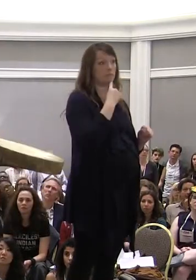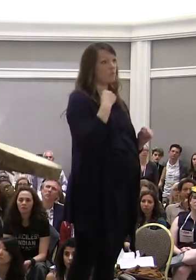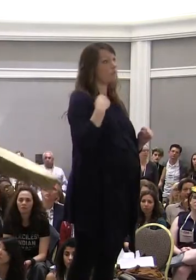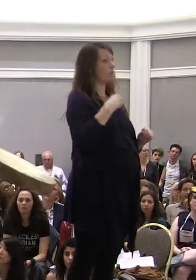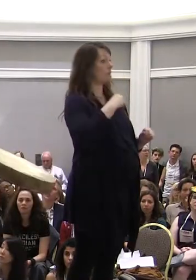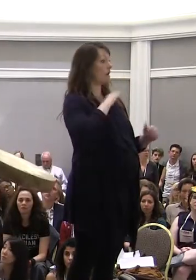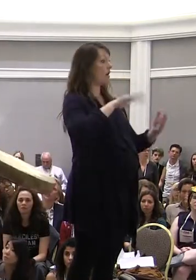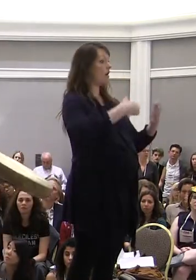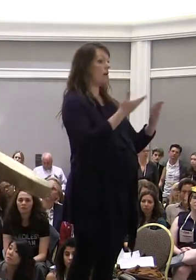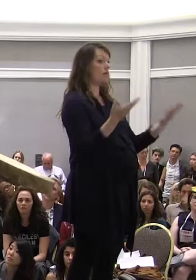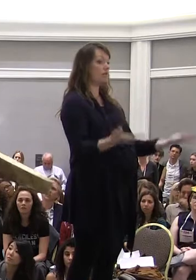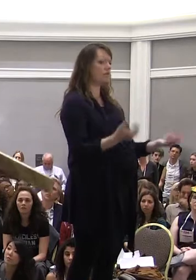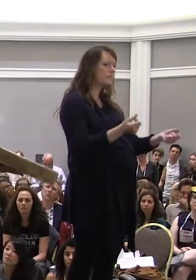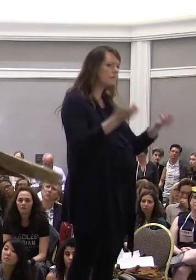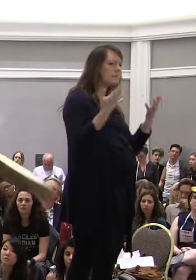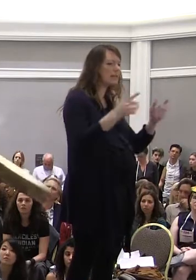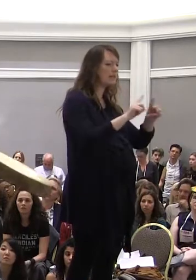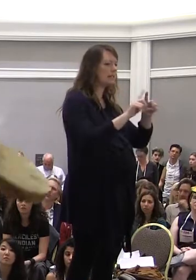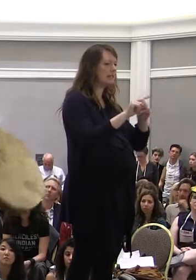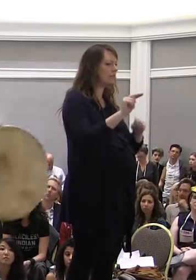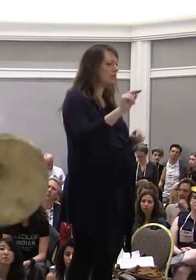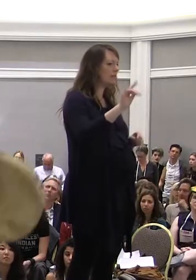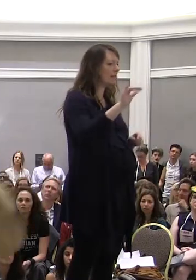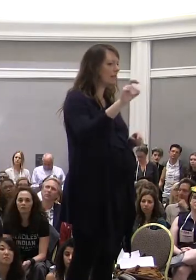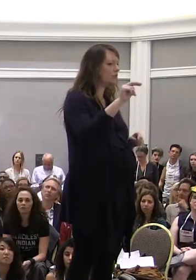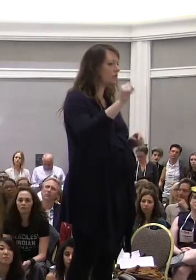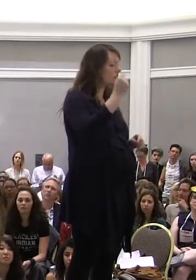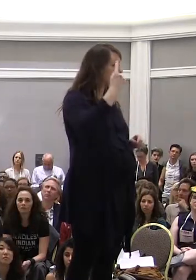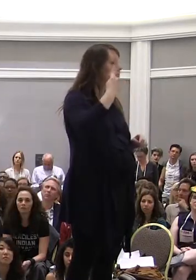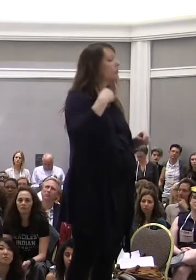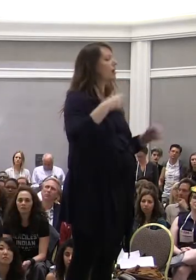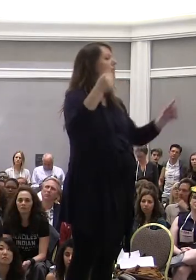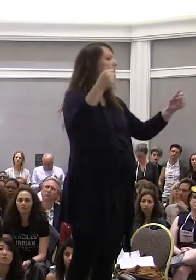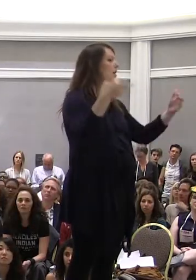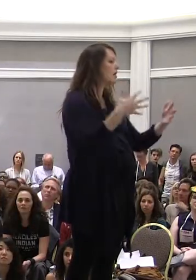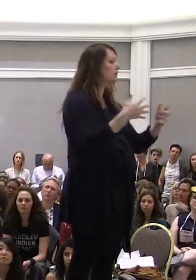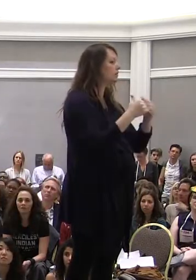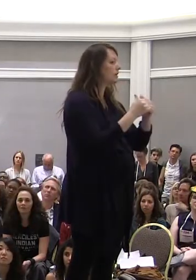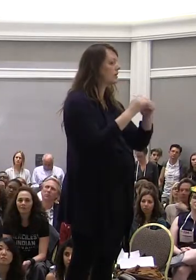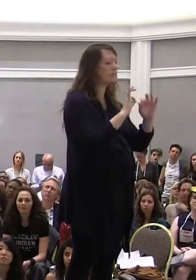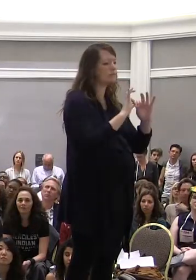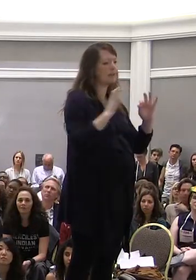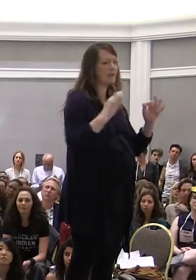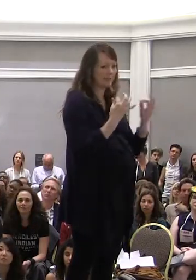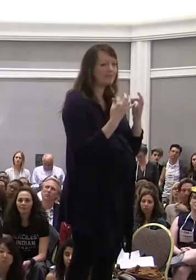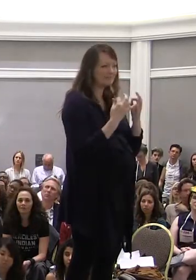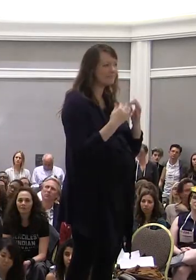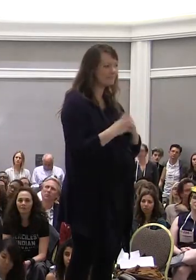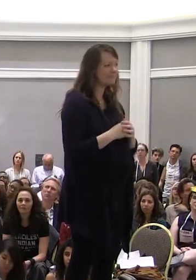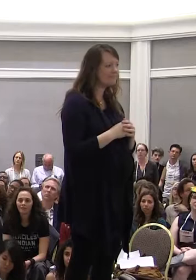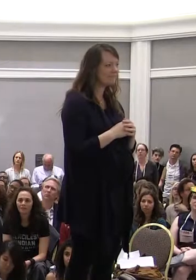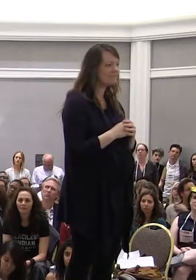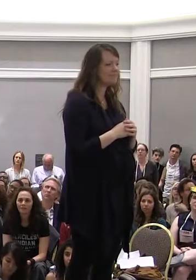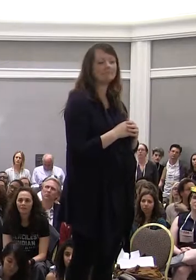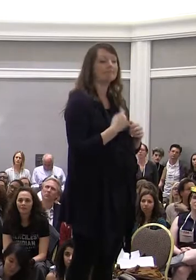as many nations gathered together as family. So I'm not going to give the blessing